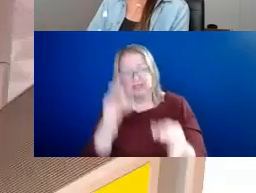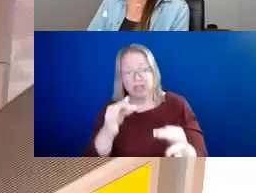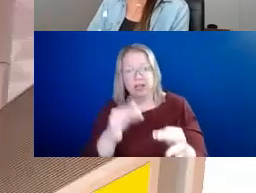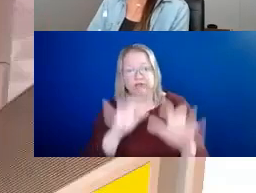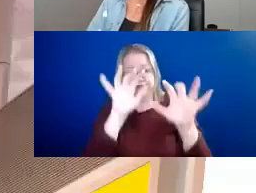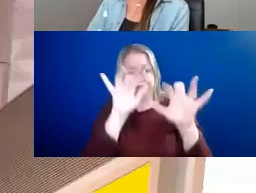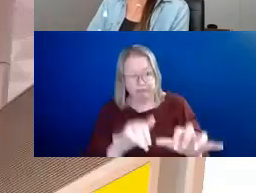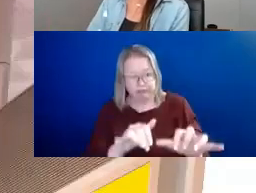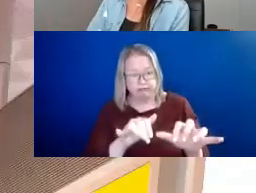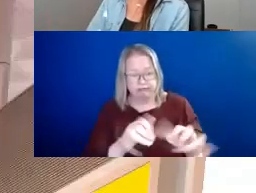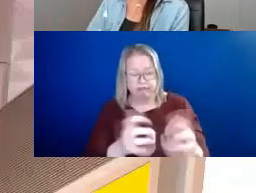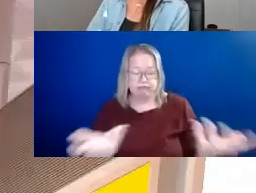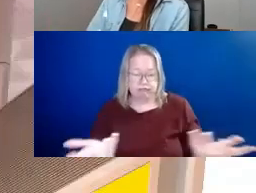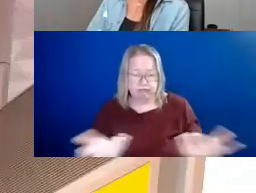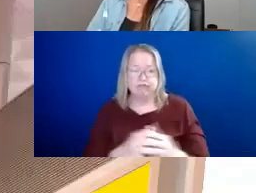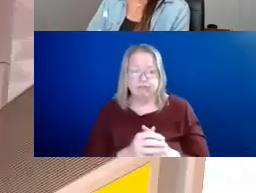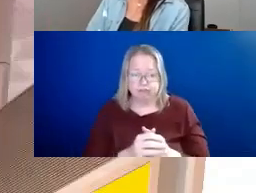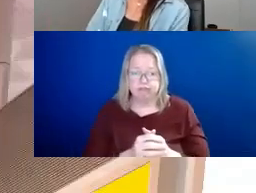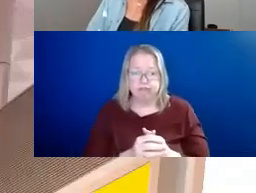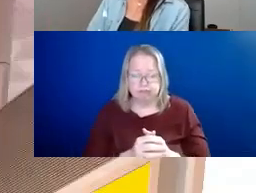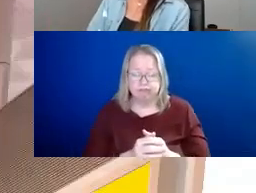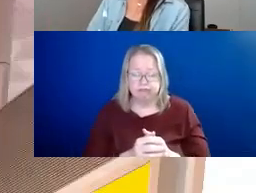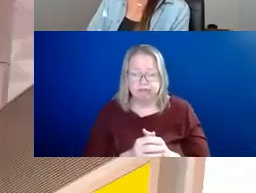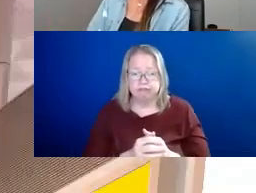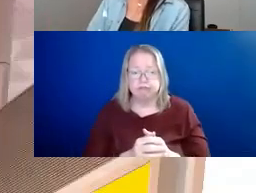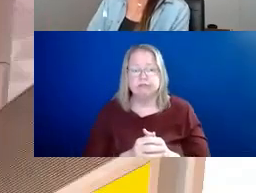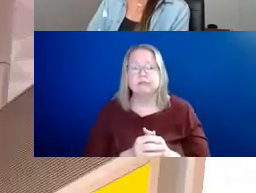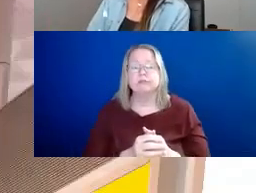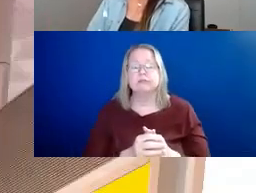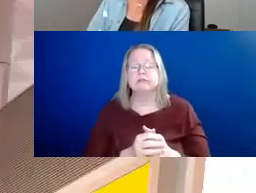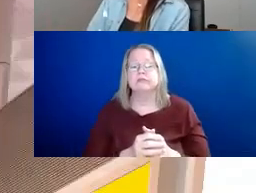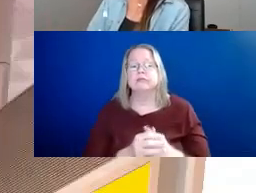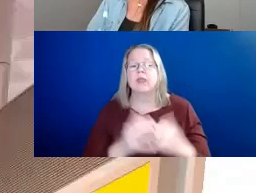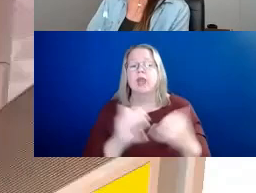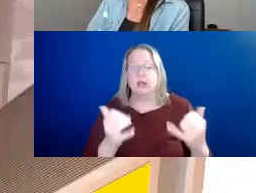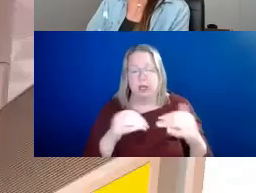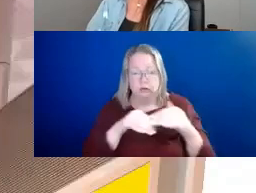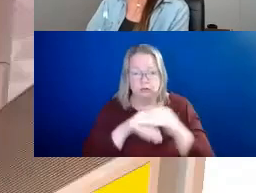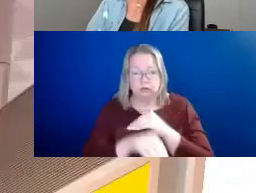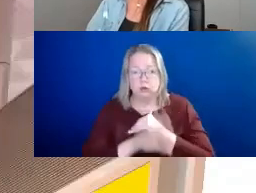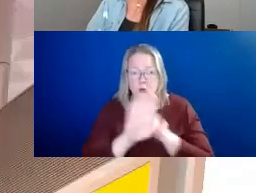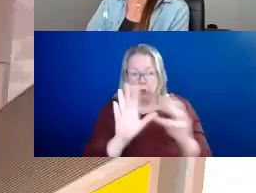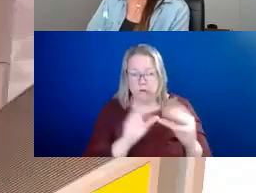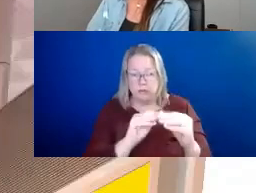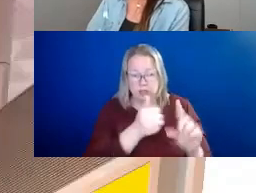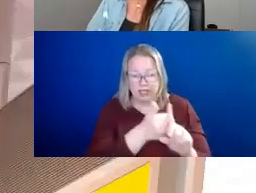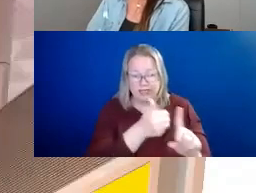12:22:02 choose to. To access your session 12:22:11 we are going to go to the top toolbar